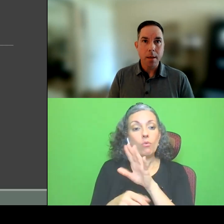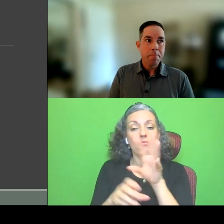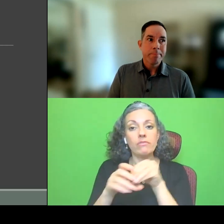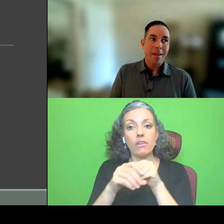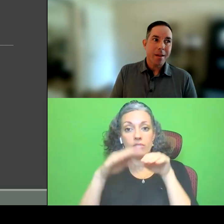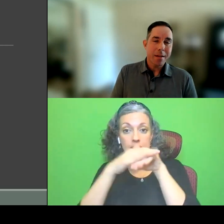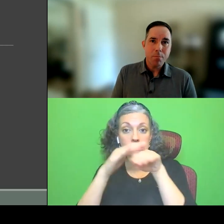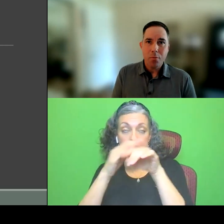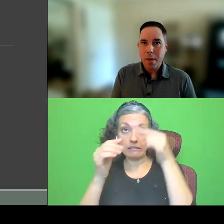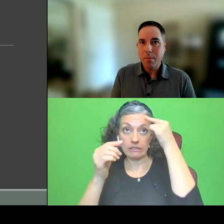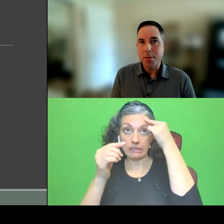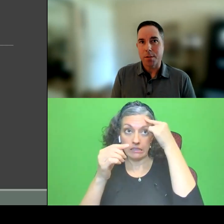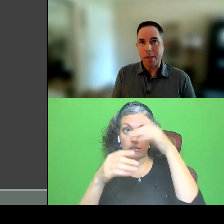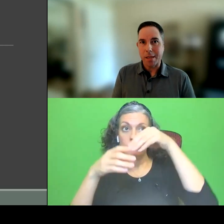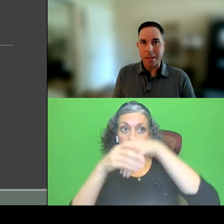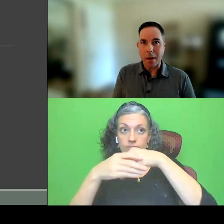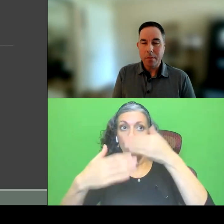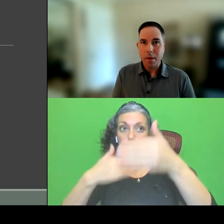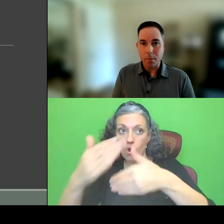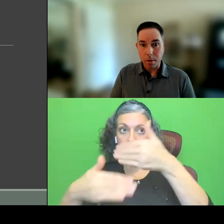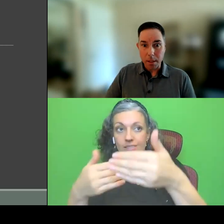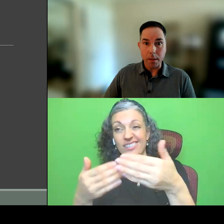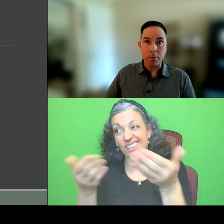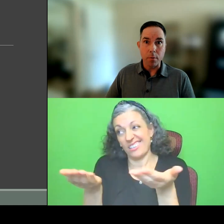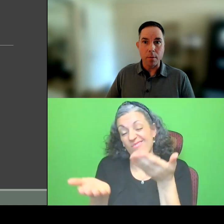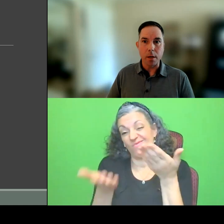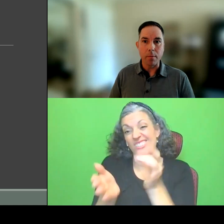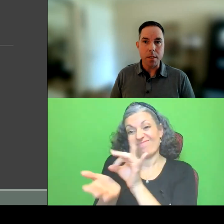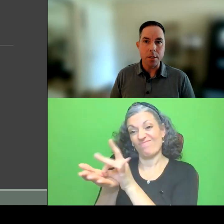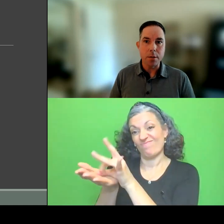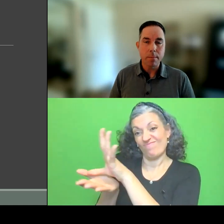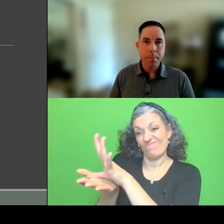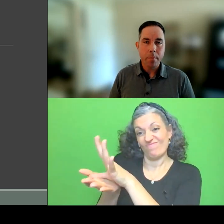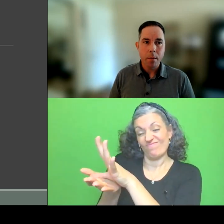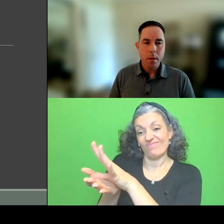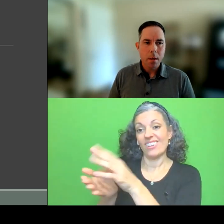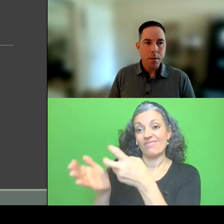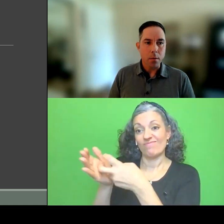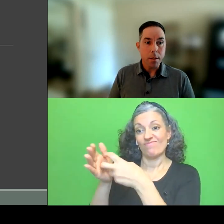process, they can pretty much just be kicked out. And completely removed from the conversation.